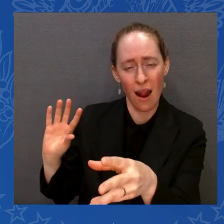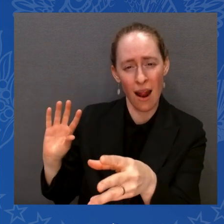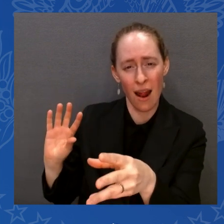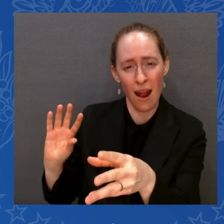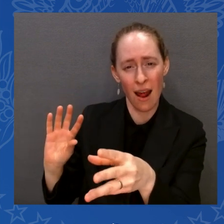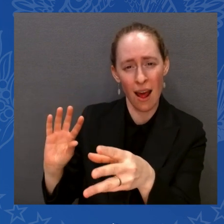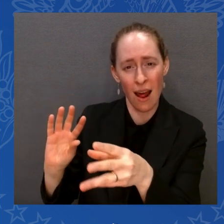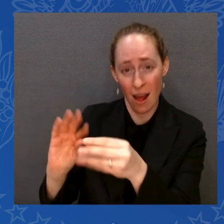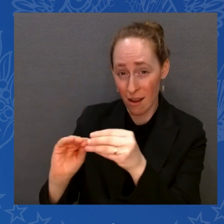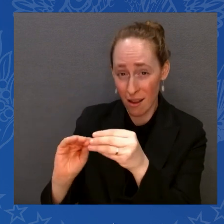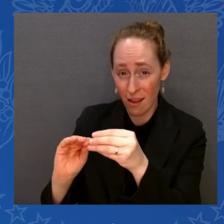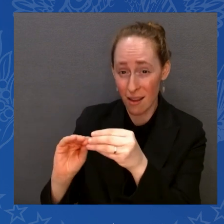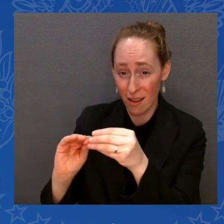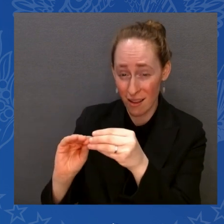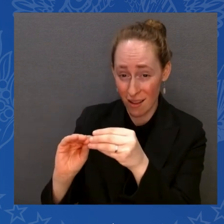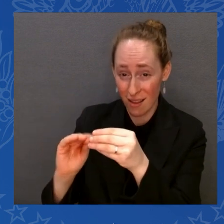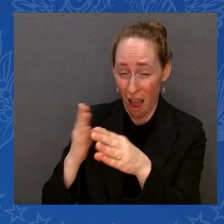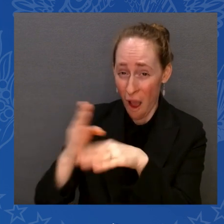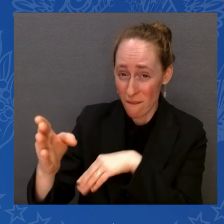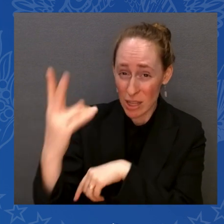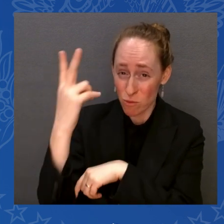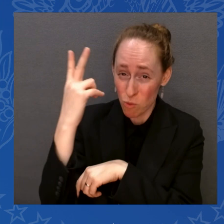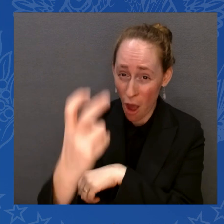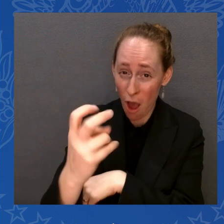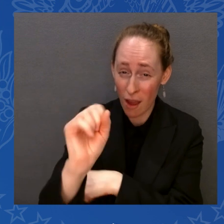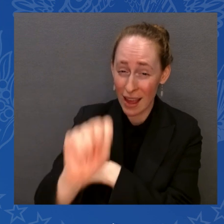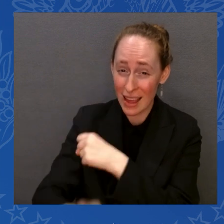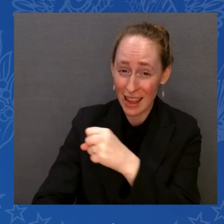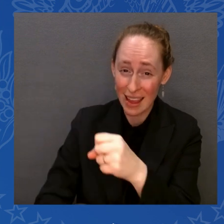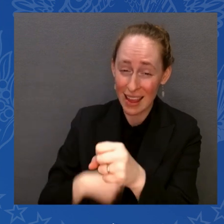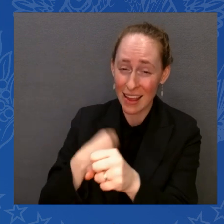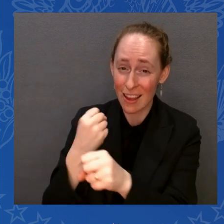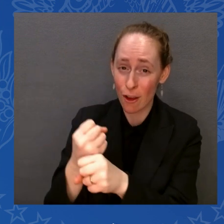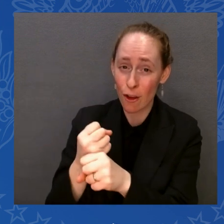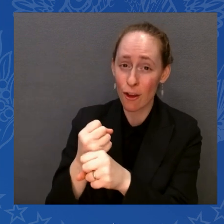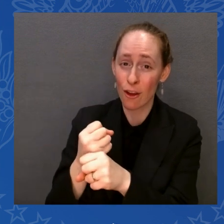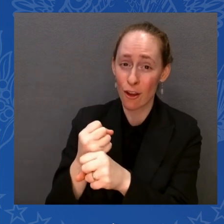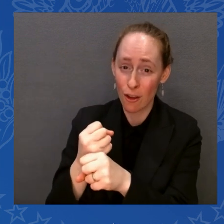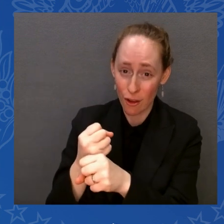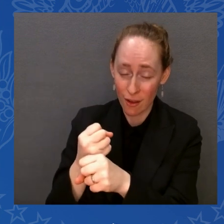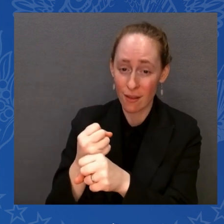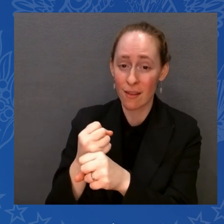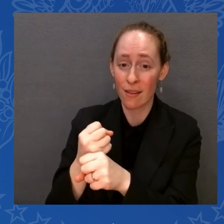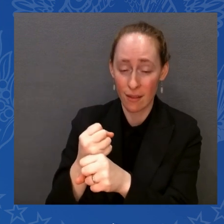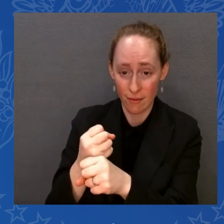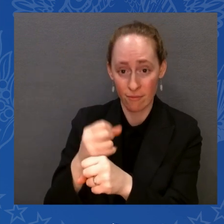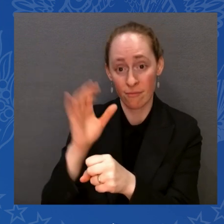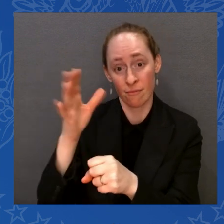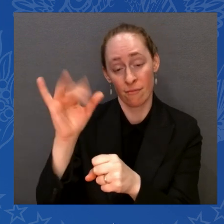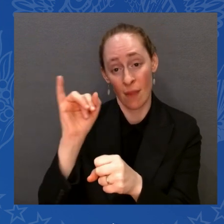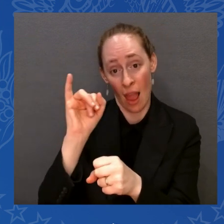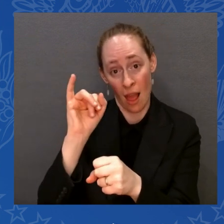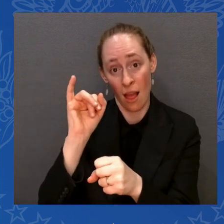Every single year that we went and spent more than we took in, it added up.